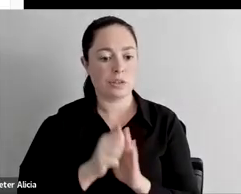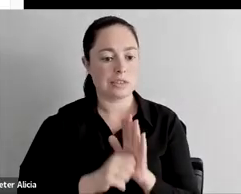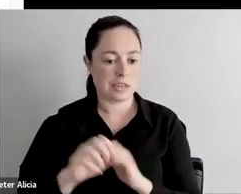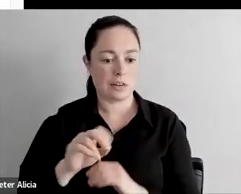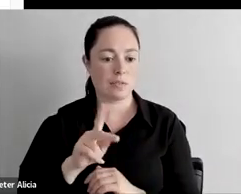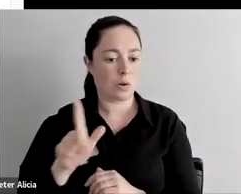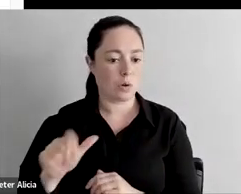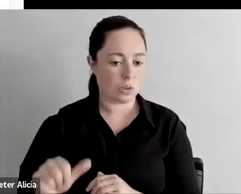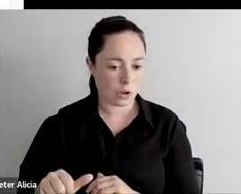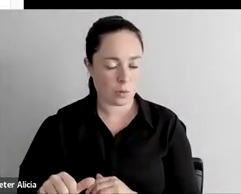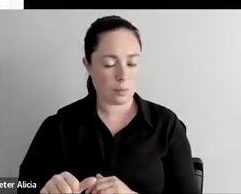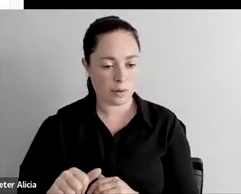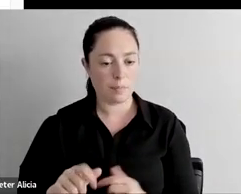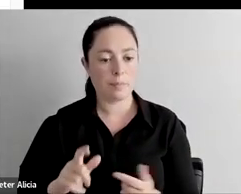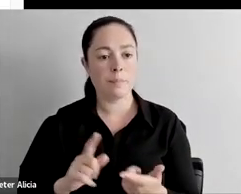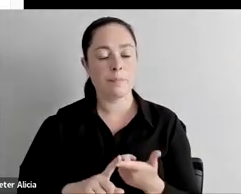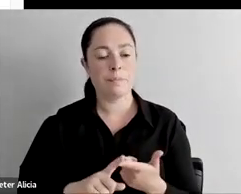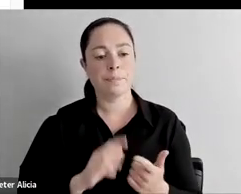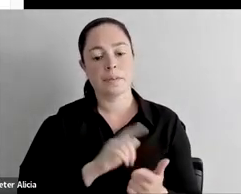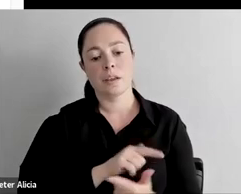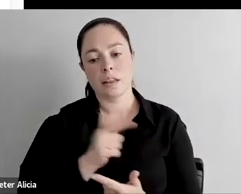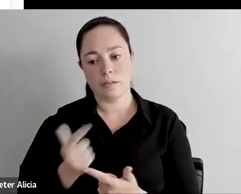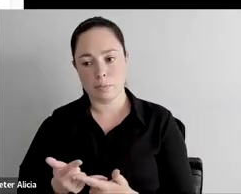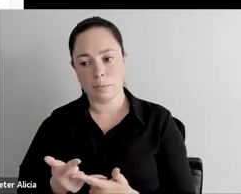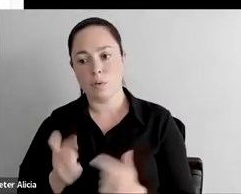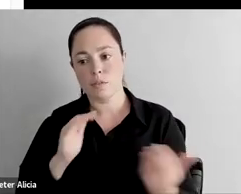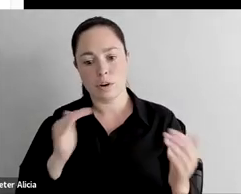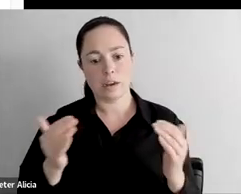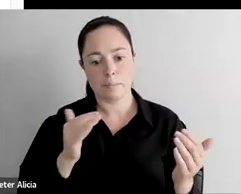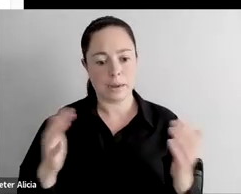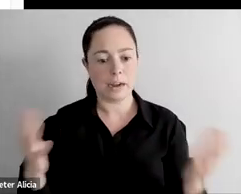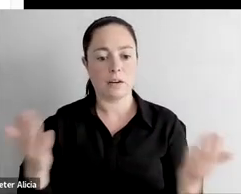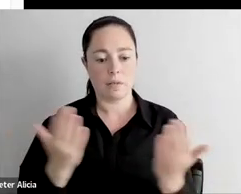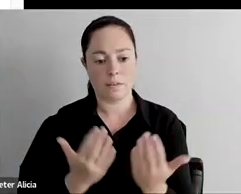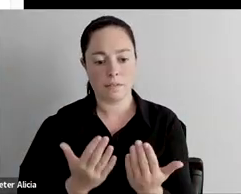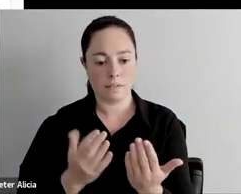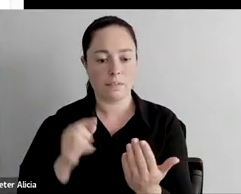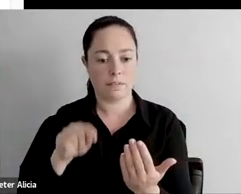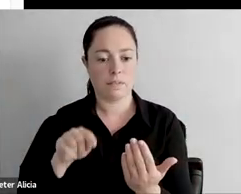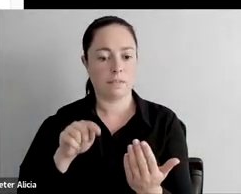But then we can compare this then to who receives